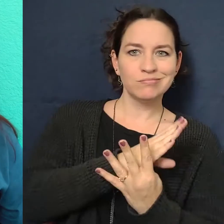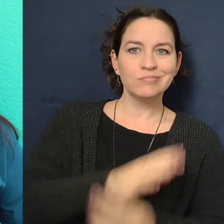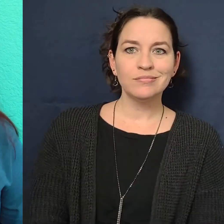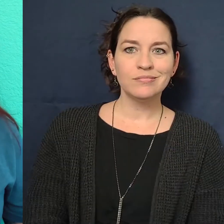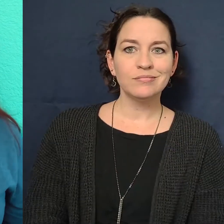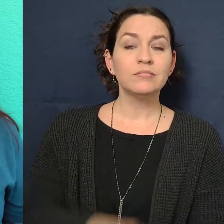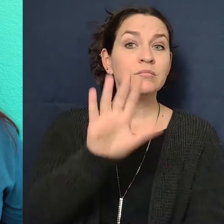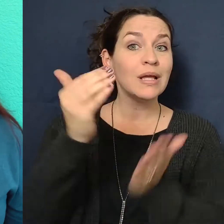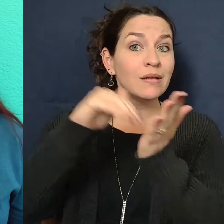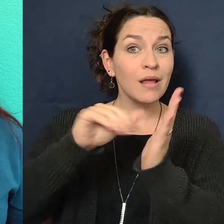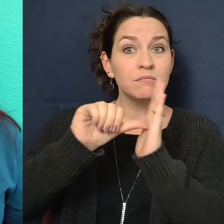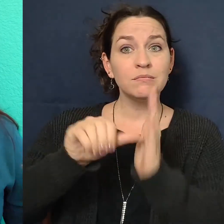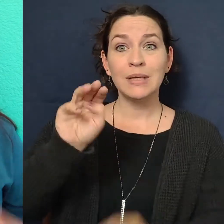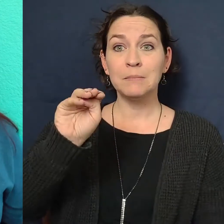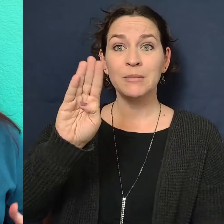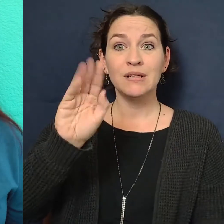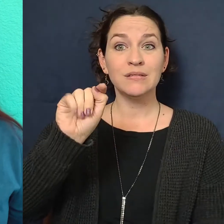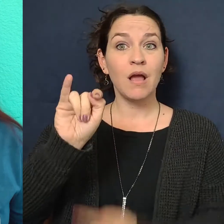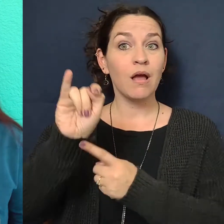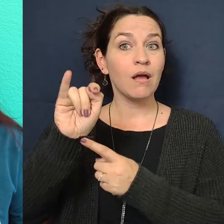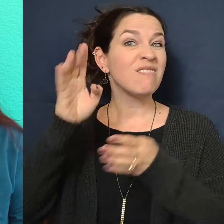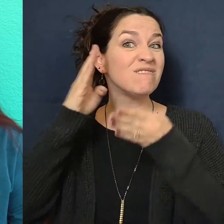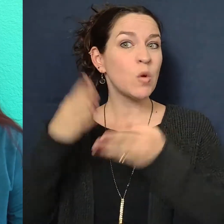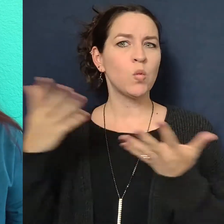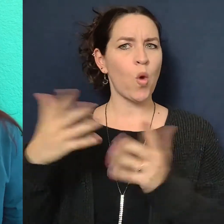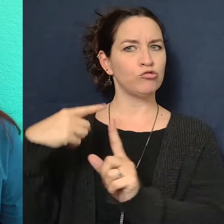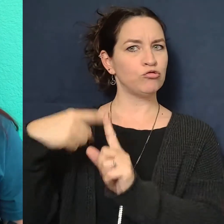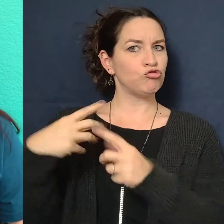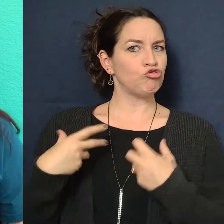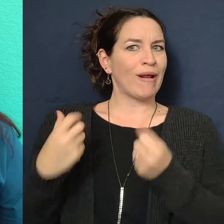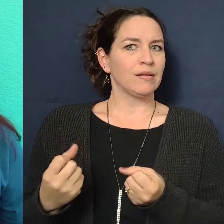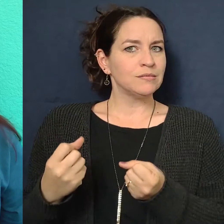one. And again, the Myers-Briggs is a strength only based test. So it's not looking for any kind of